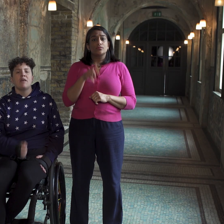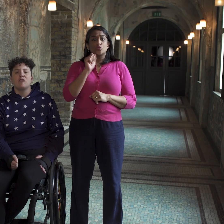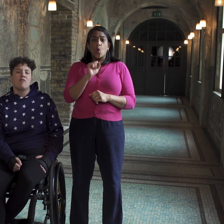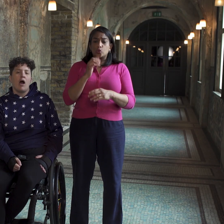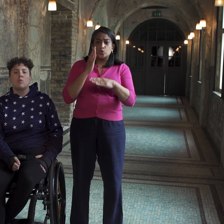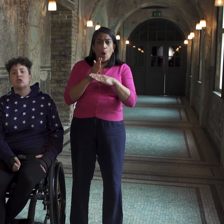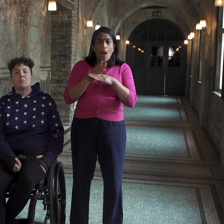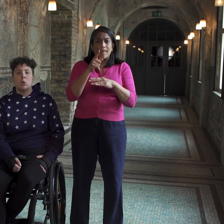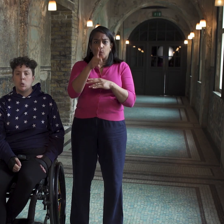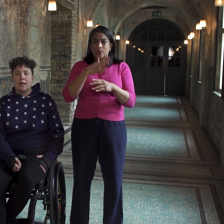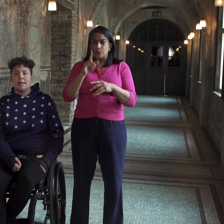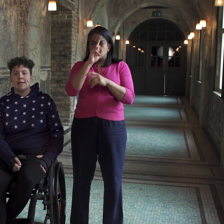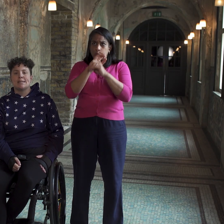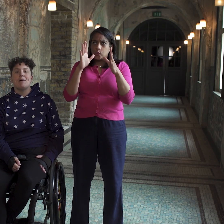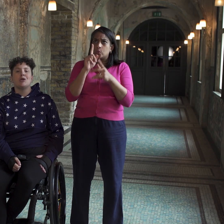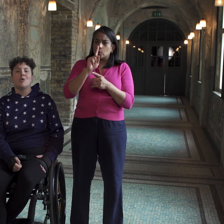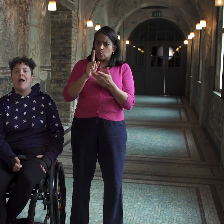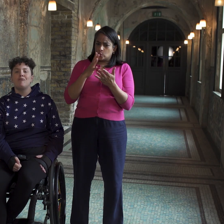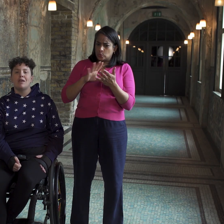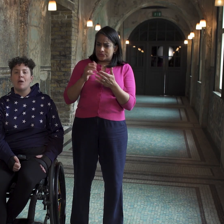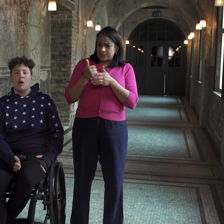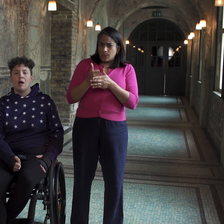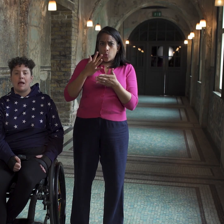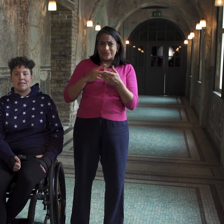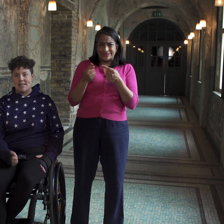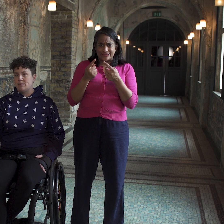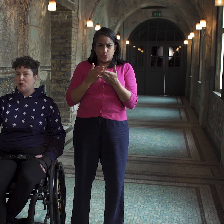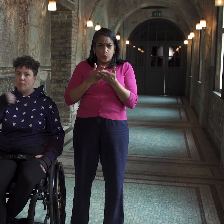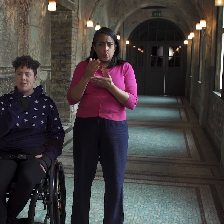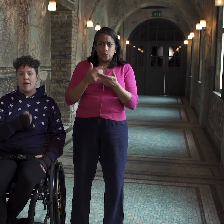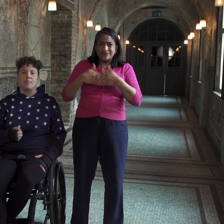You will need to identify what support you’ll need to make your everyday work accessible.